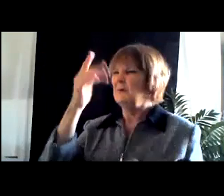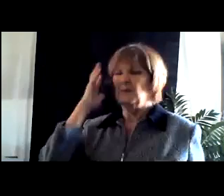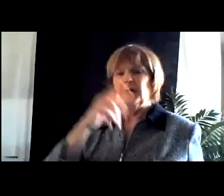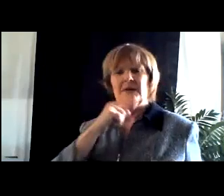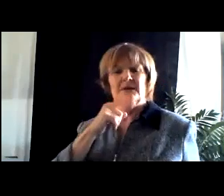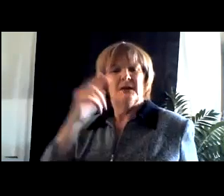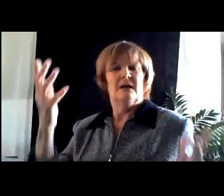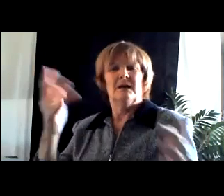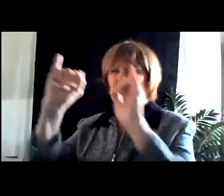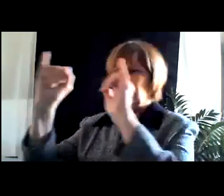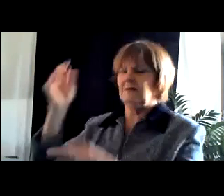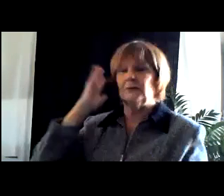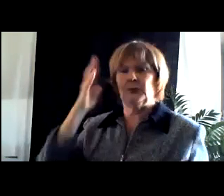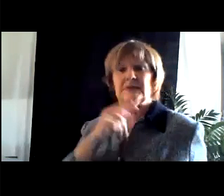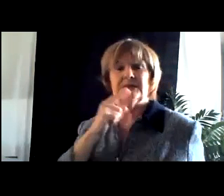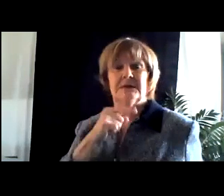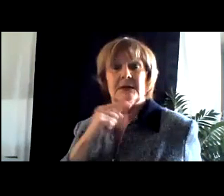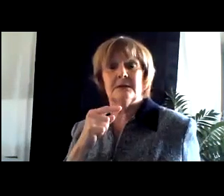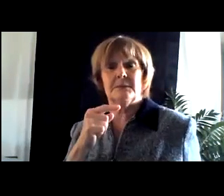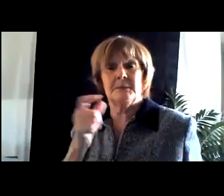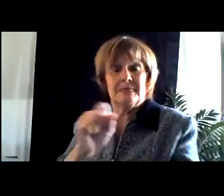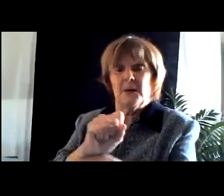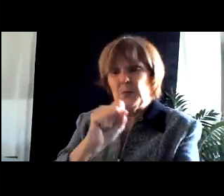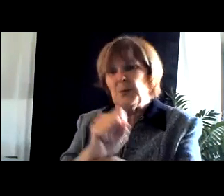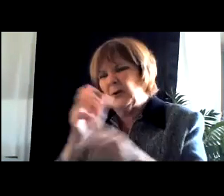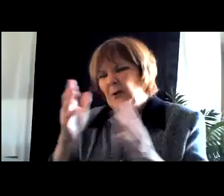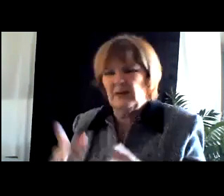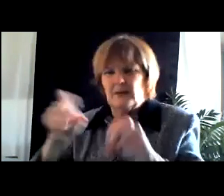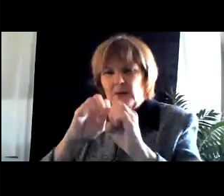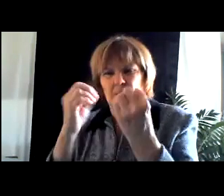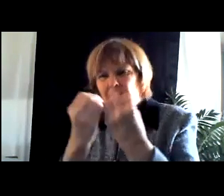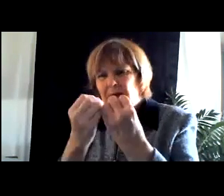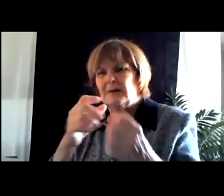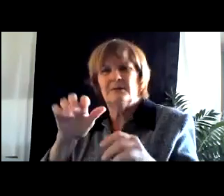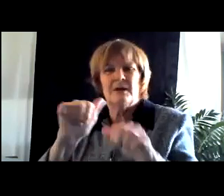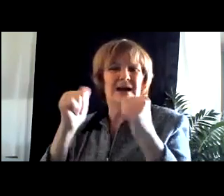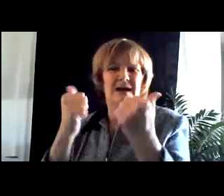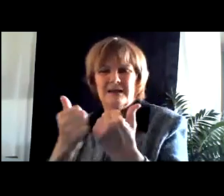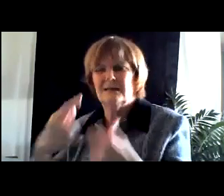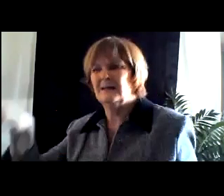who is the organizational worker or the agency worker will ask, well, how did you lose that leg?